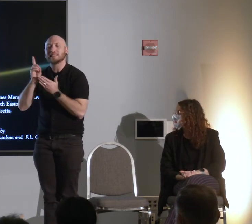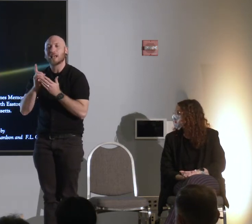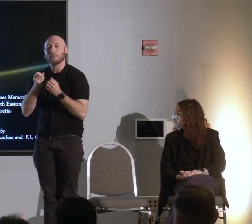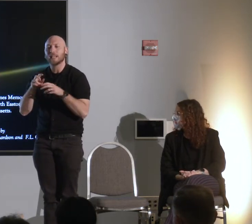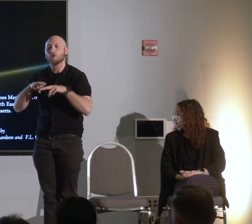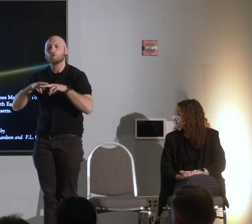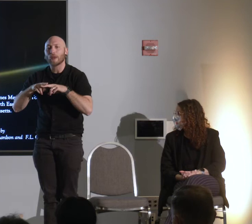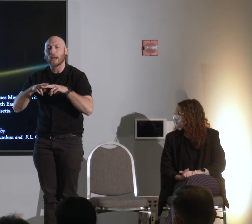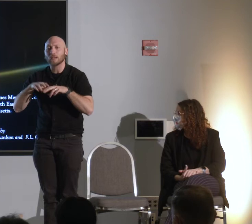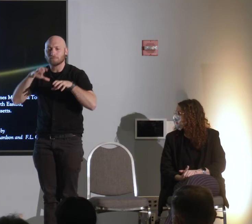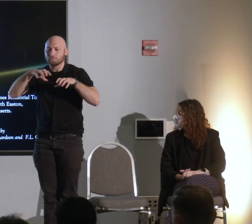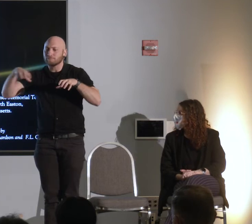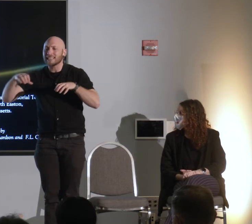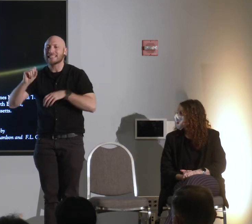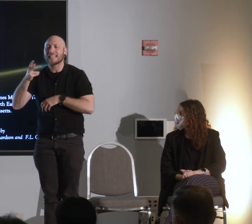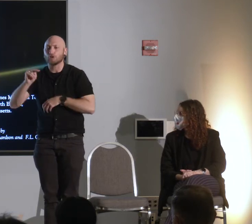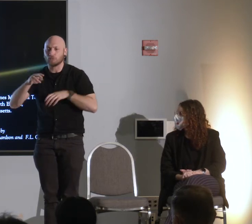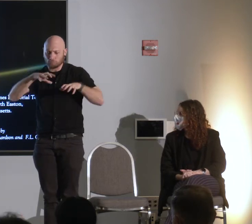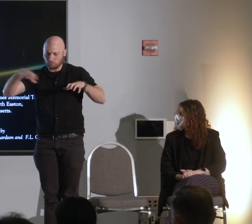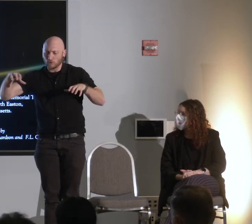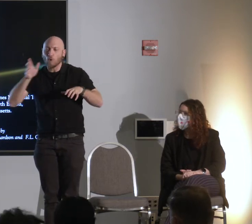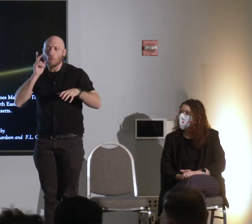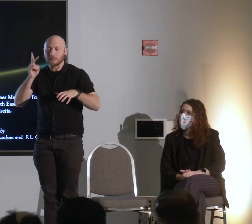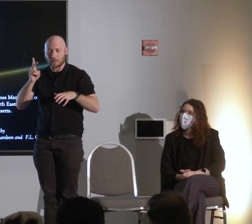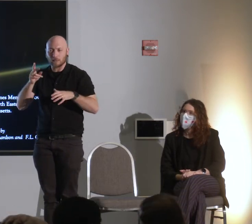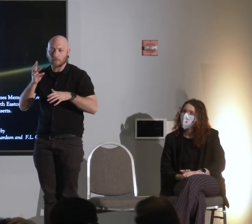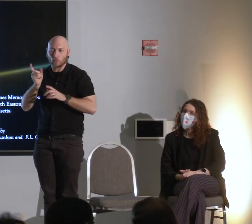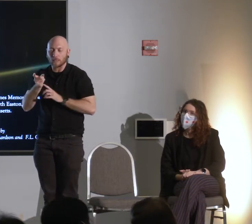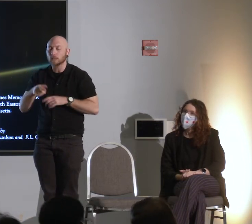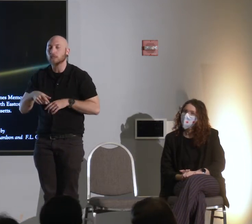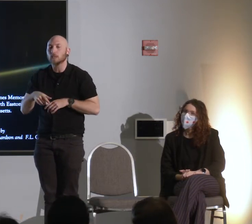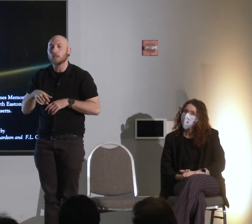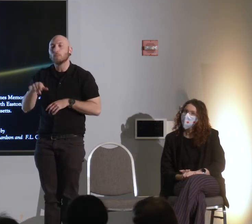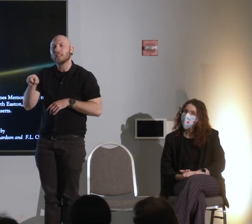I'm going to talk about a train station in a minute. Like so many other architects of his generation, Wright